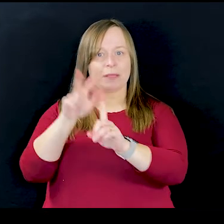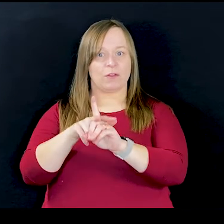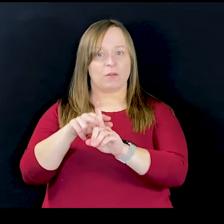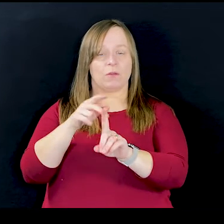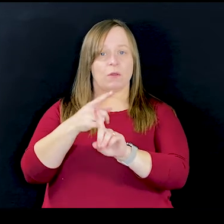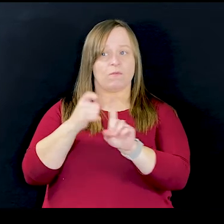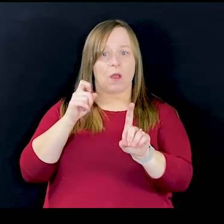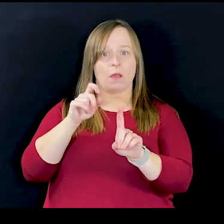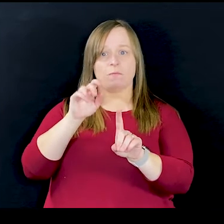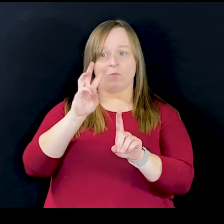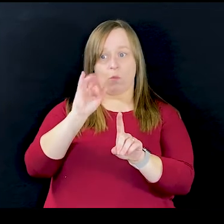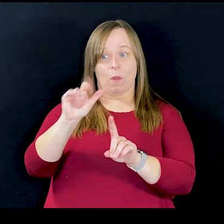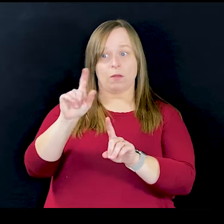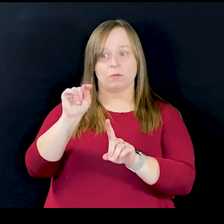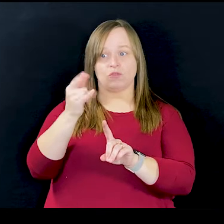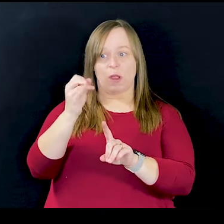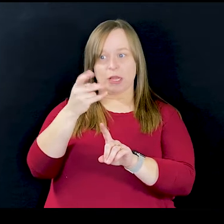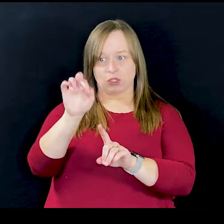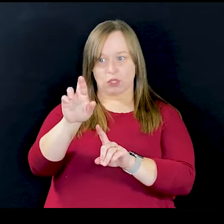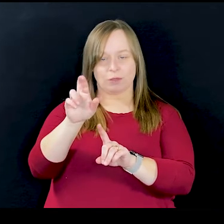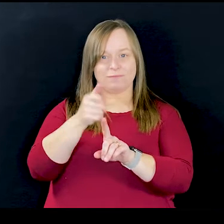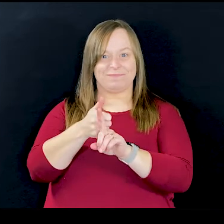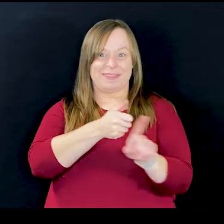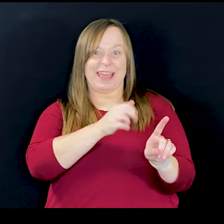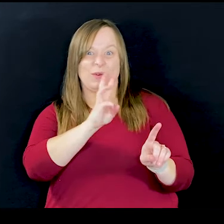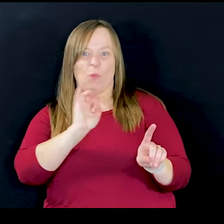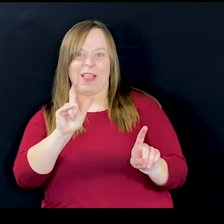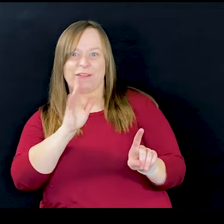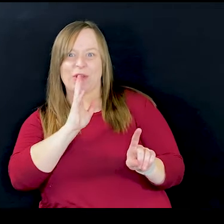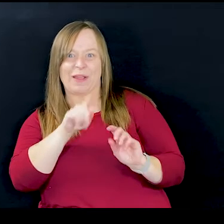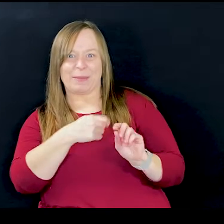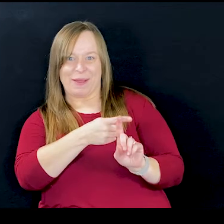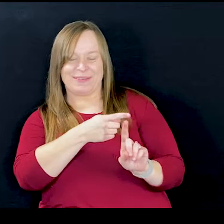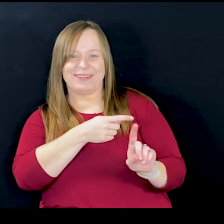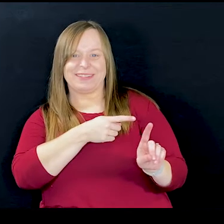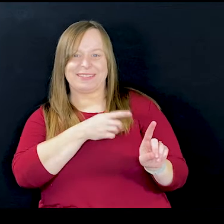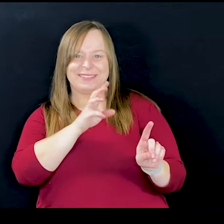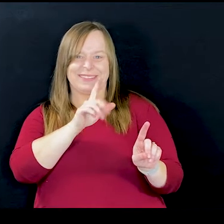from Will Tronsor. And Will Tronsor is the Will that Lee is referring to.